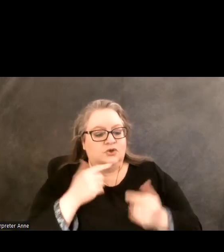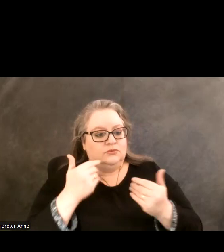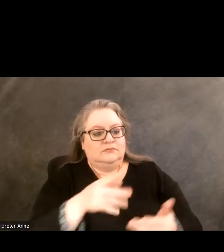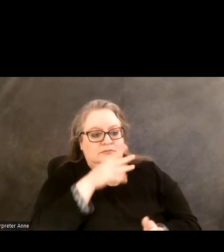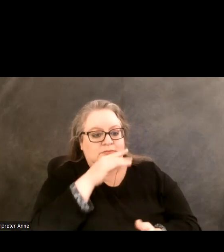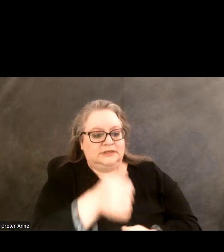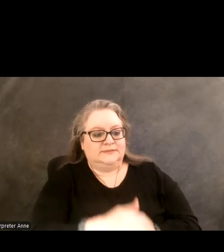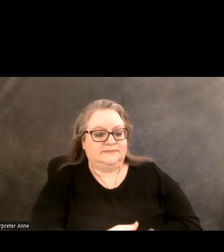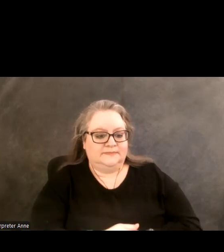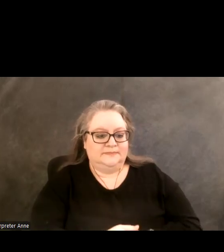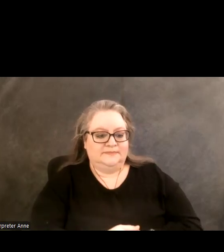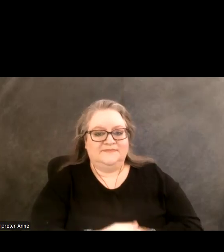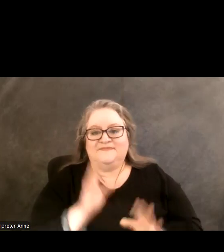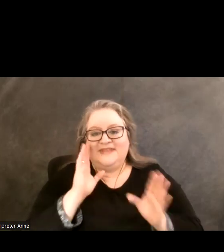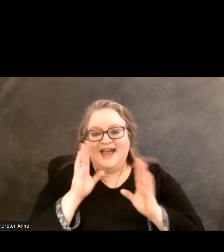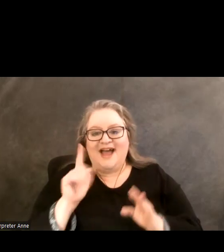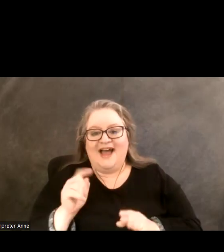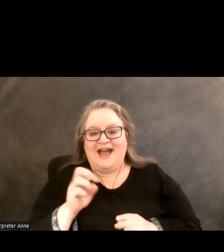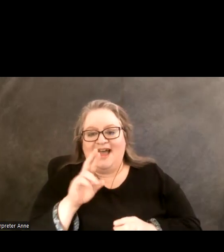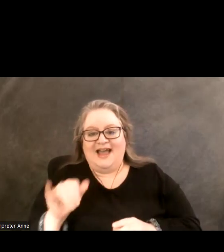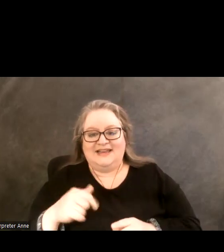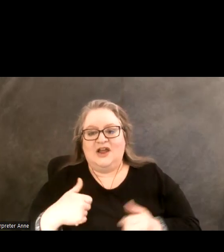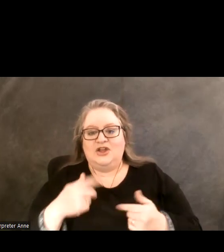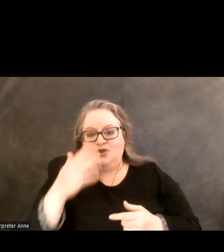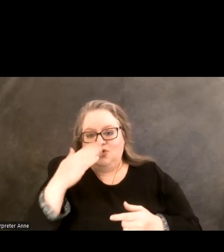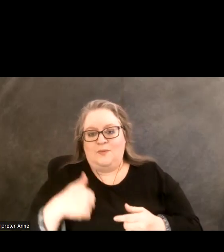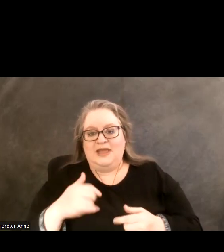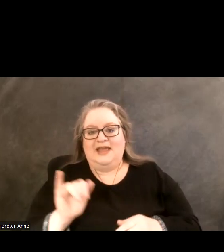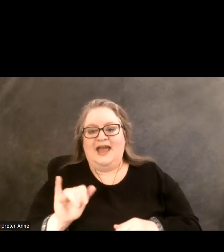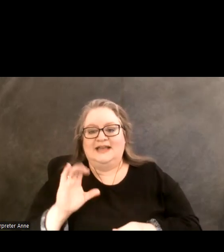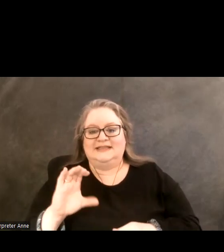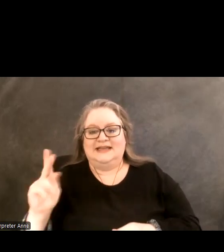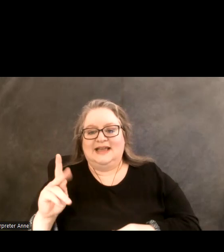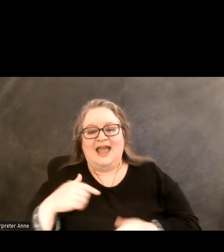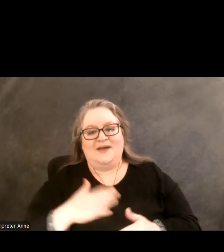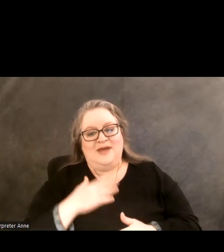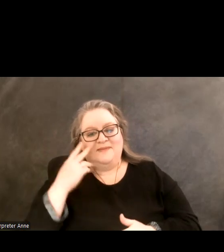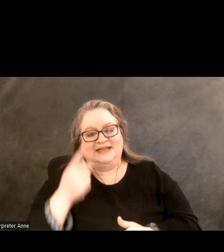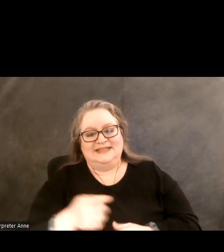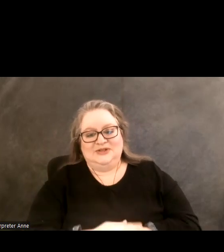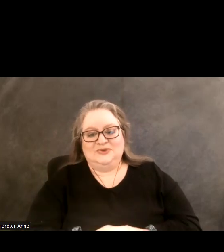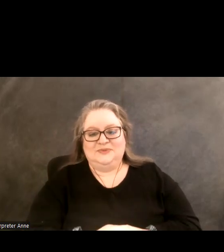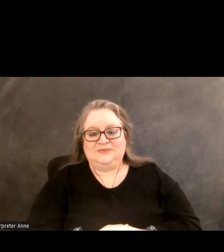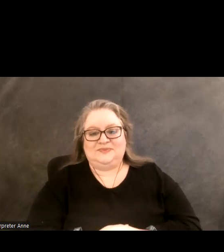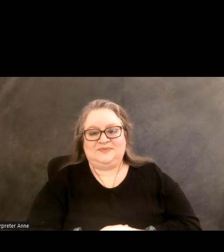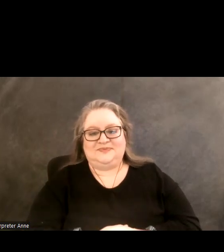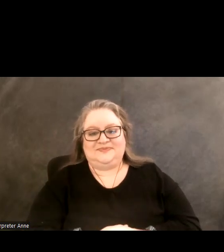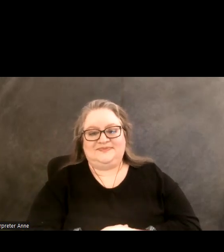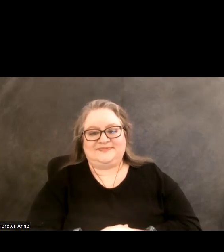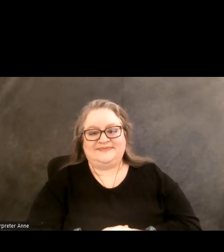Hi, Terri, you know me as CK. So happy to see you. Yeah,